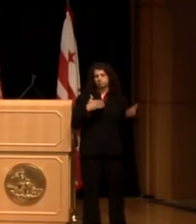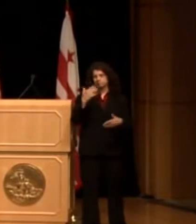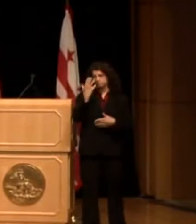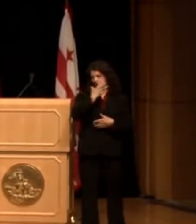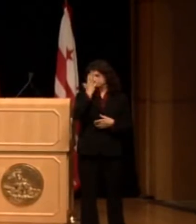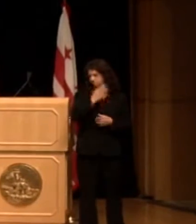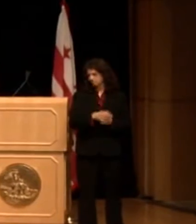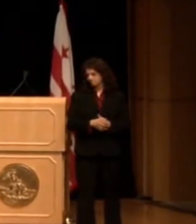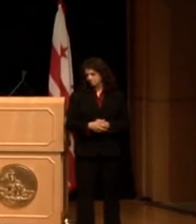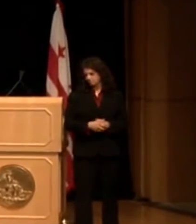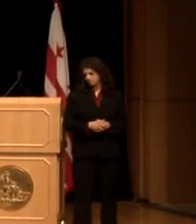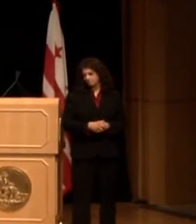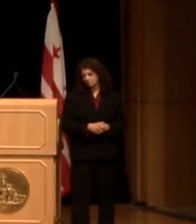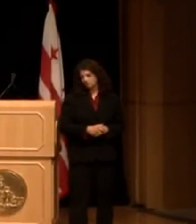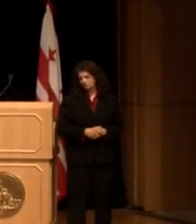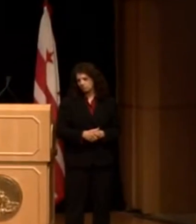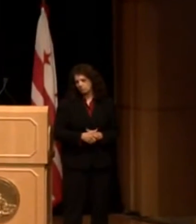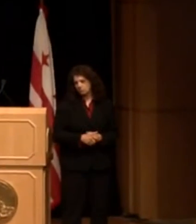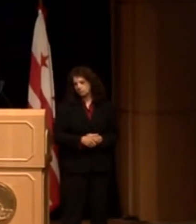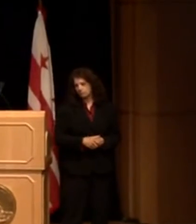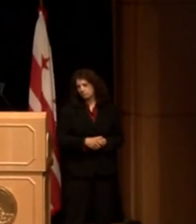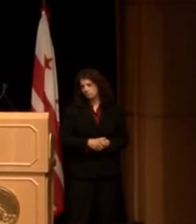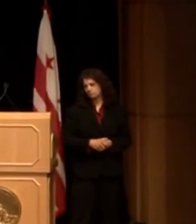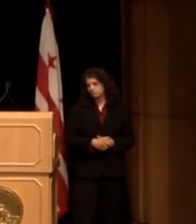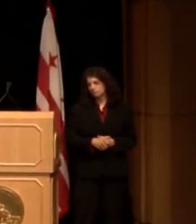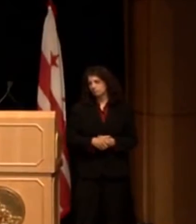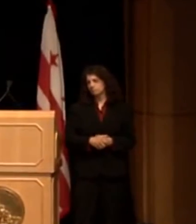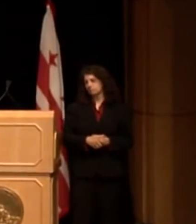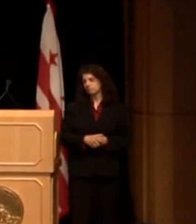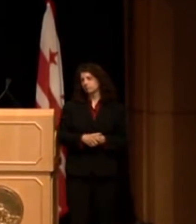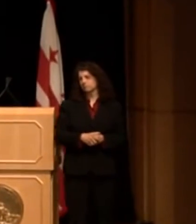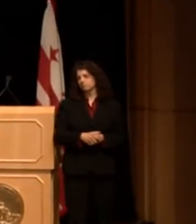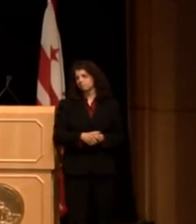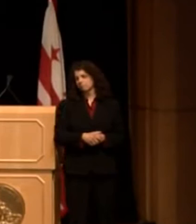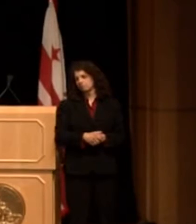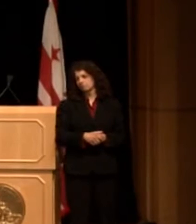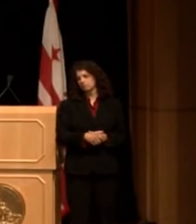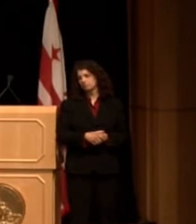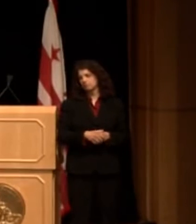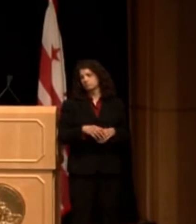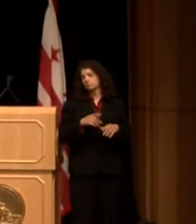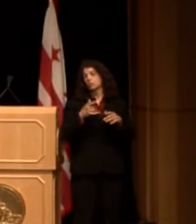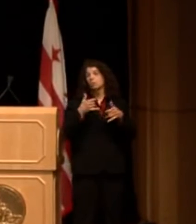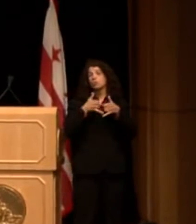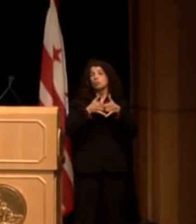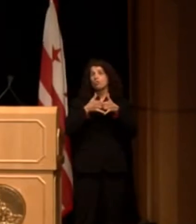THE AWARDS THAT WE'VE GOTTEN FROM FORBES AND ALL OF THESE OTHER PLACES IN TERMS OF BEING A TECH CITY, BEING THE COOLEST